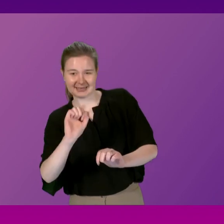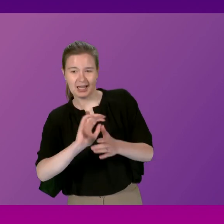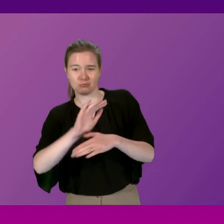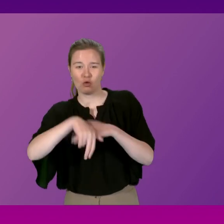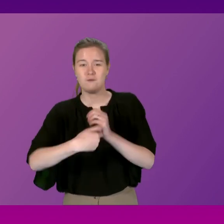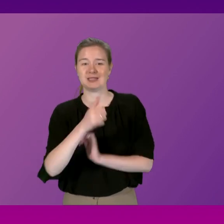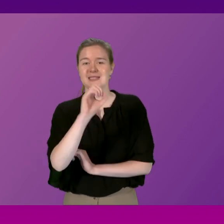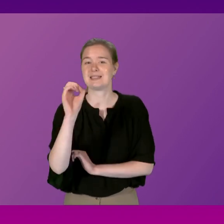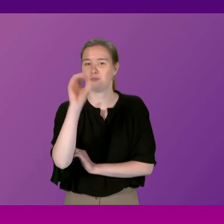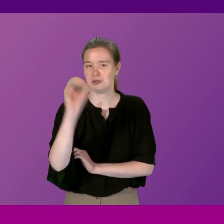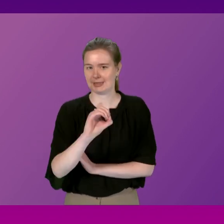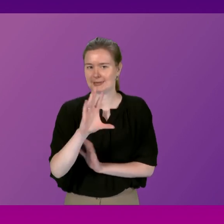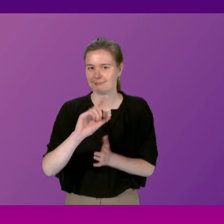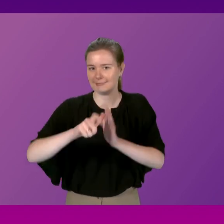than 60 per cent.